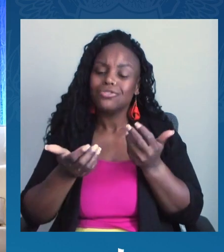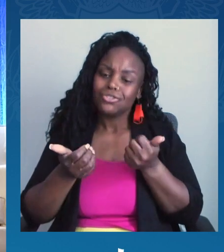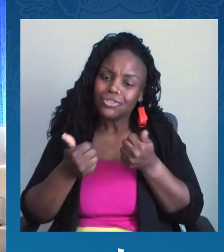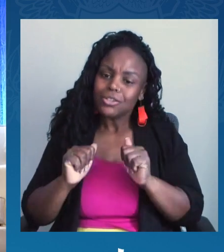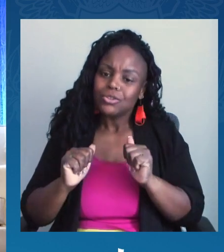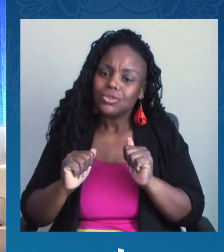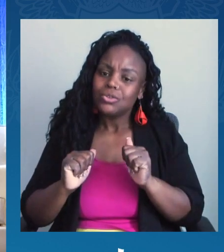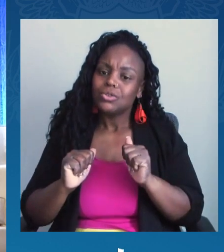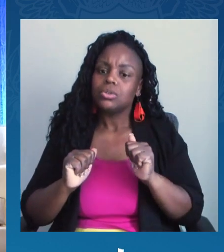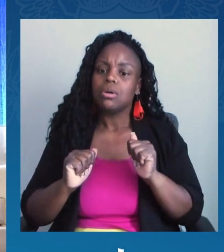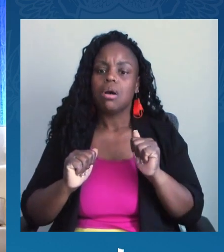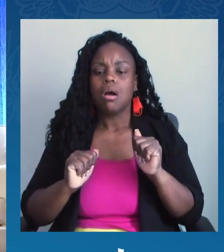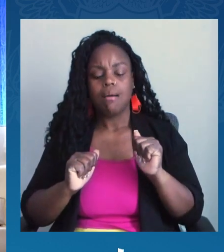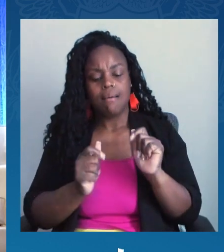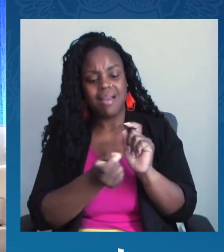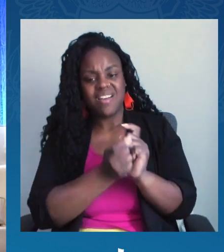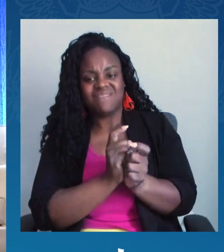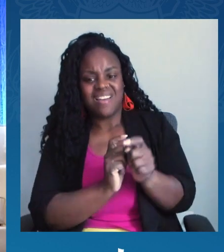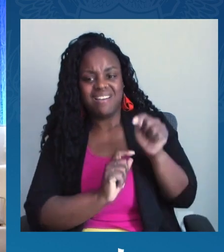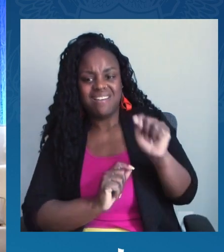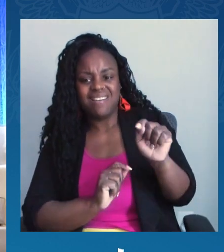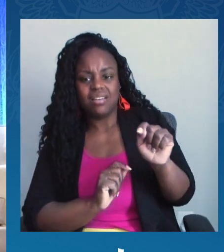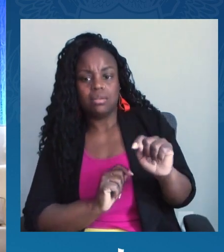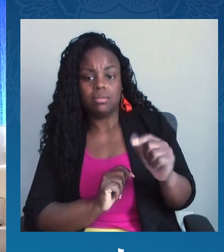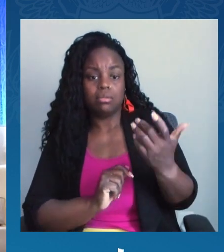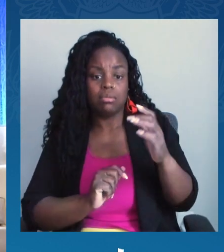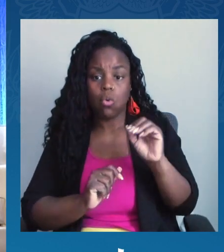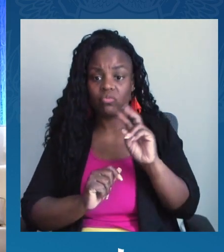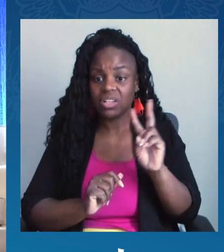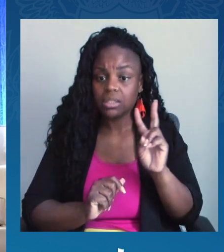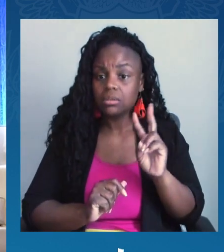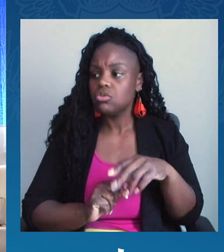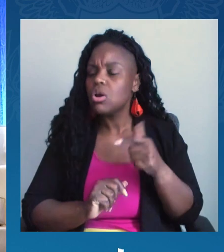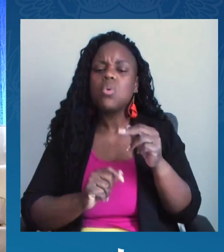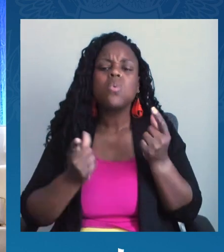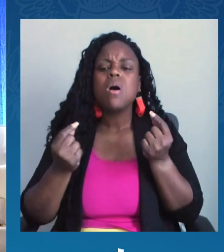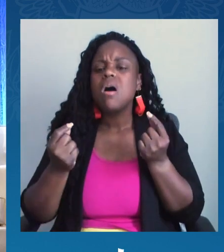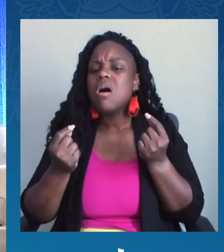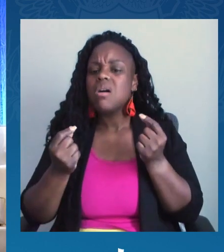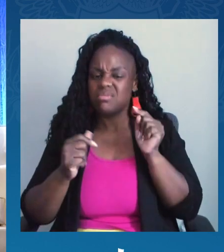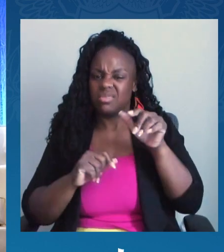Robi, what can we do at the federal level to make sure women's maternal health is protected?